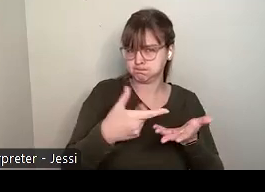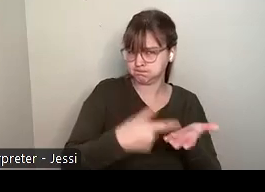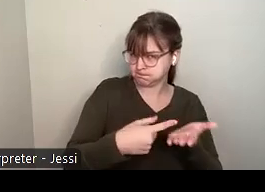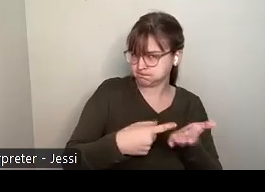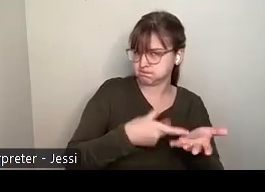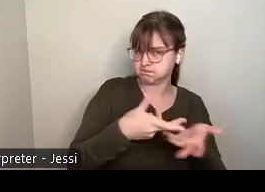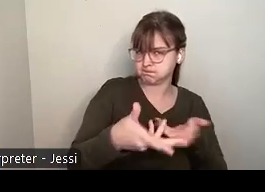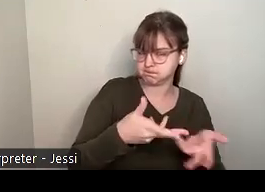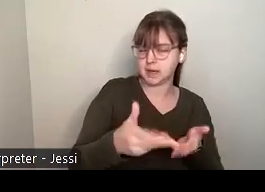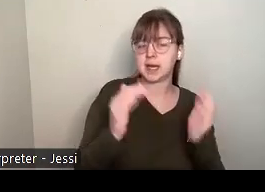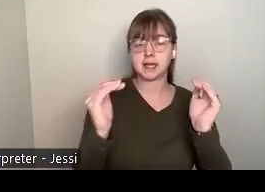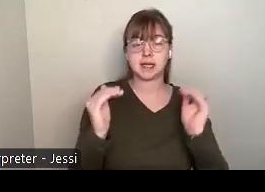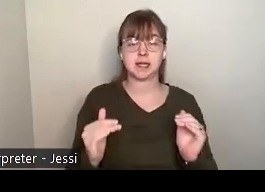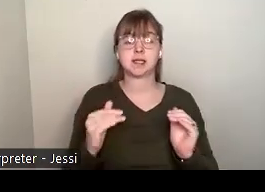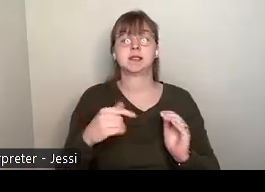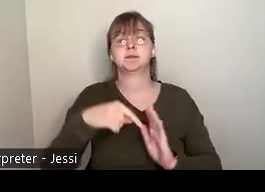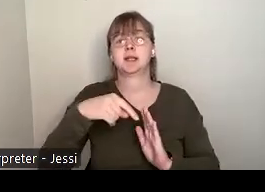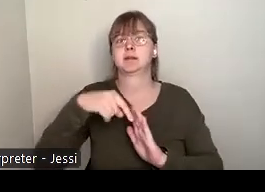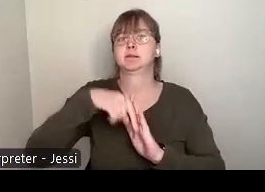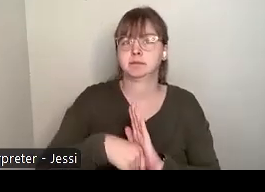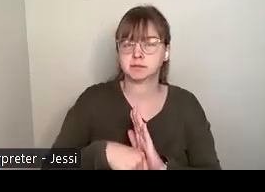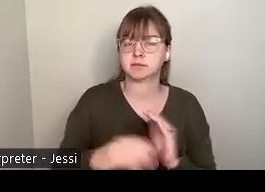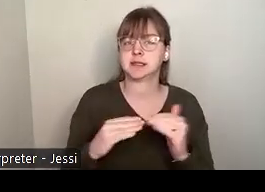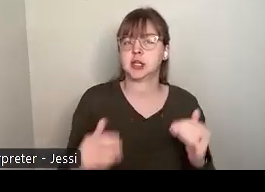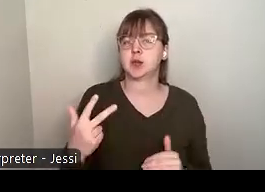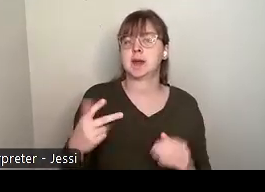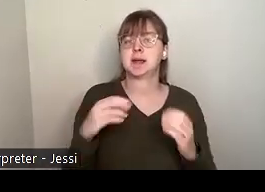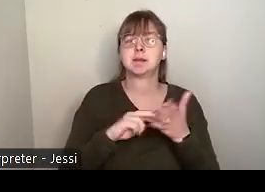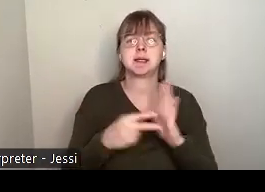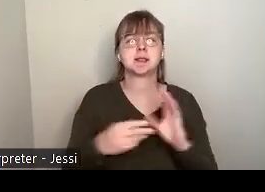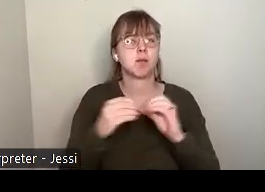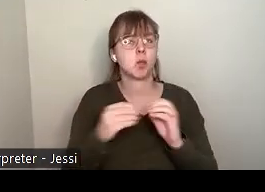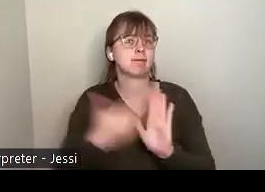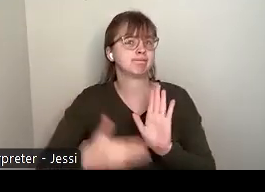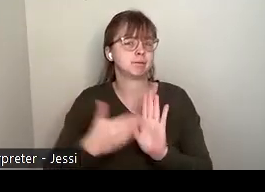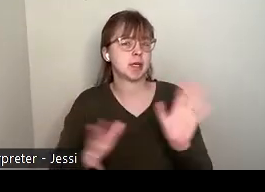comprehensive um Services include more frequent meetings more dietic therapy and collaboration